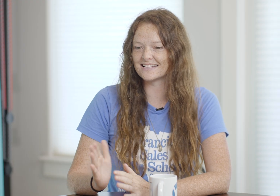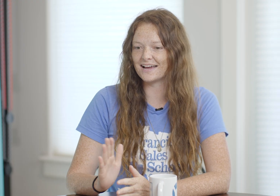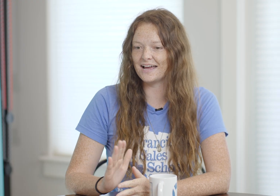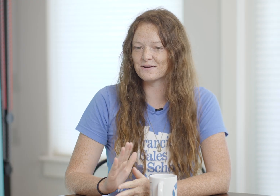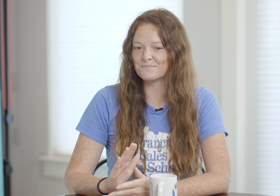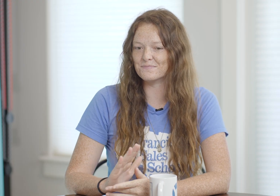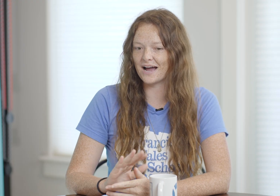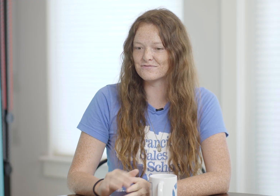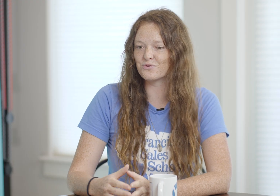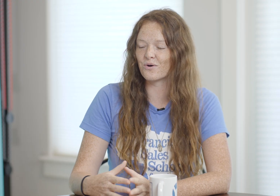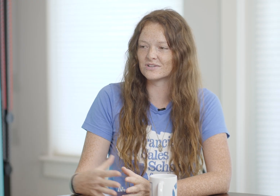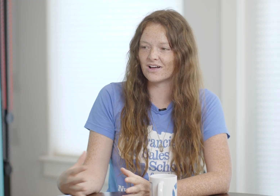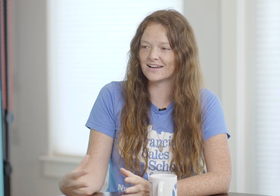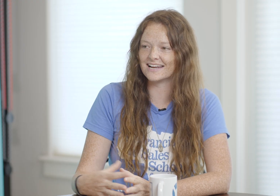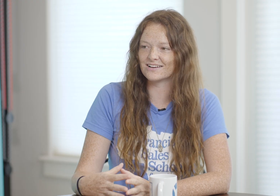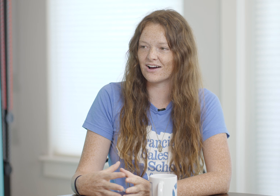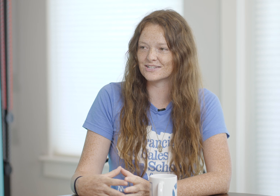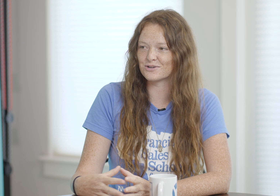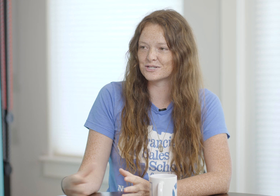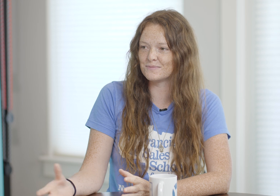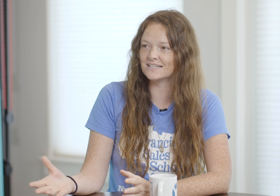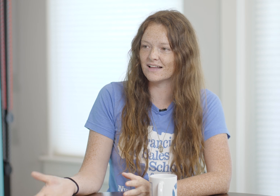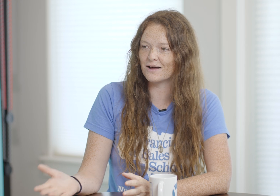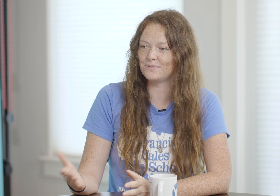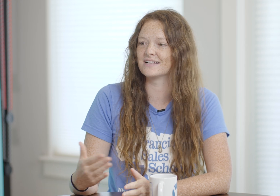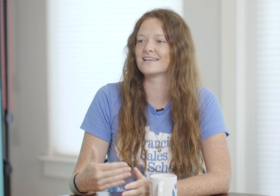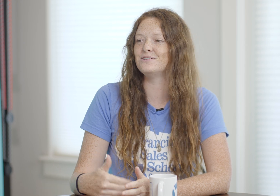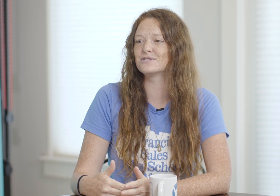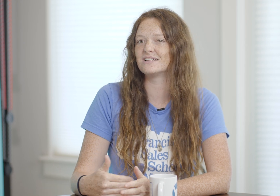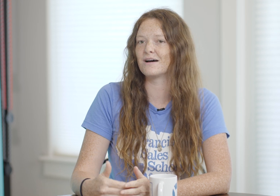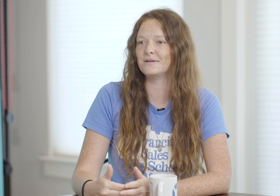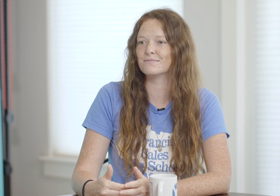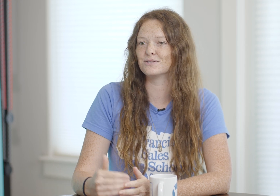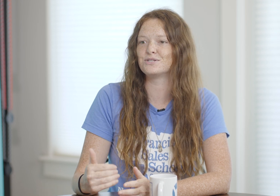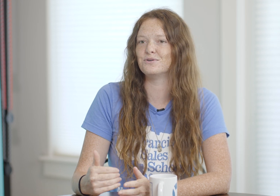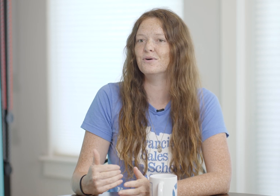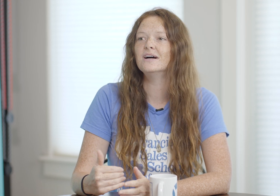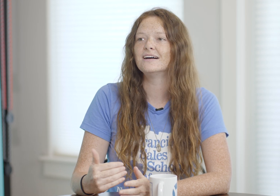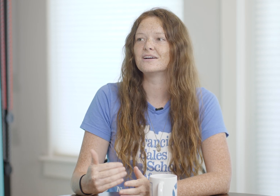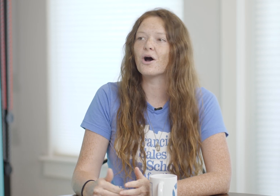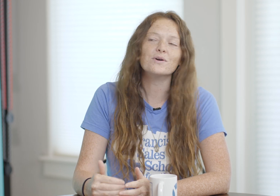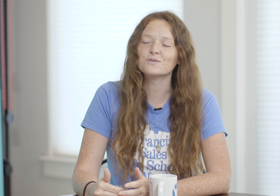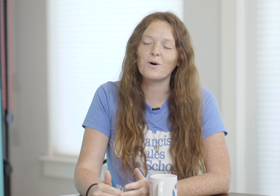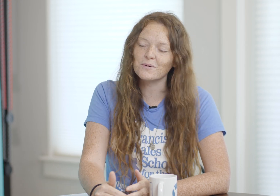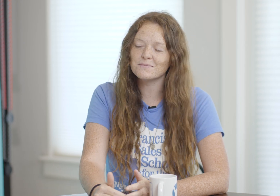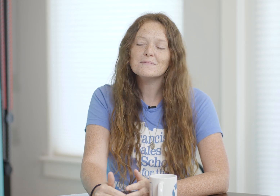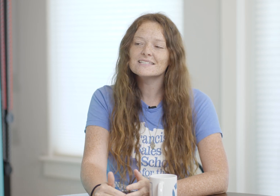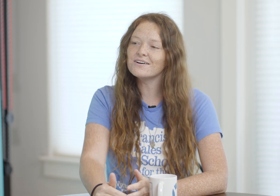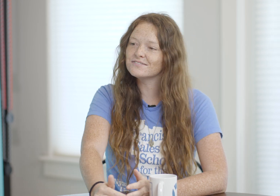I am I've grown a lot and God has stretched me a lot because I used to not be able to go into Wal mart by myself.